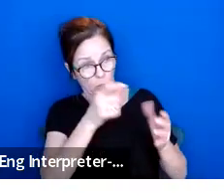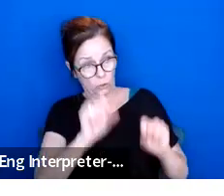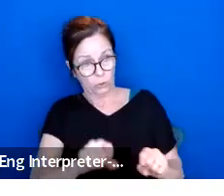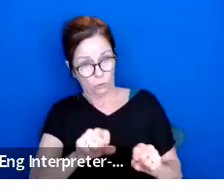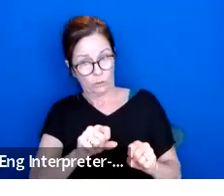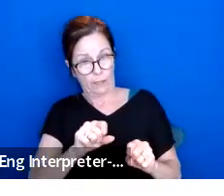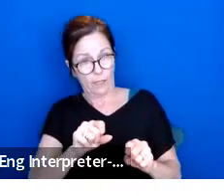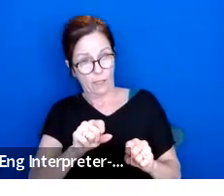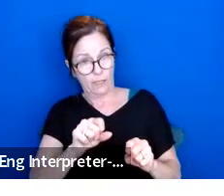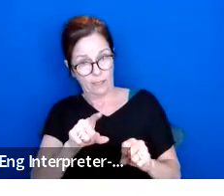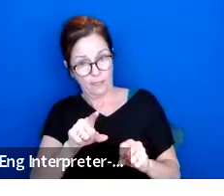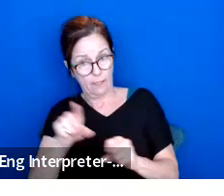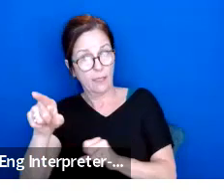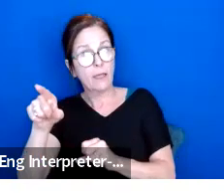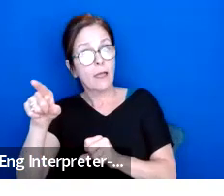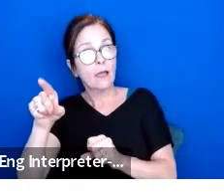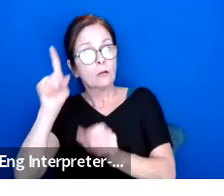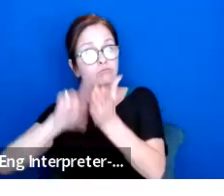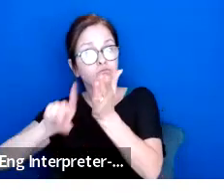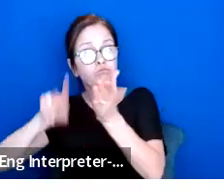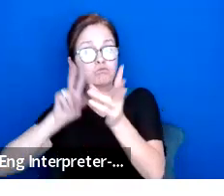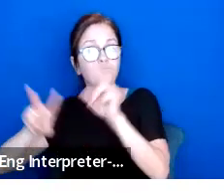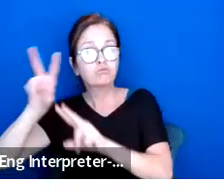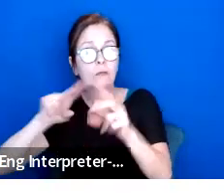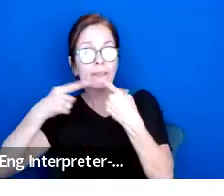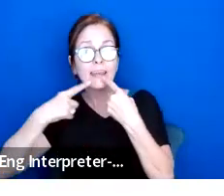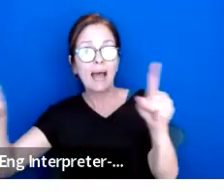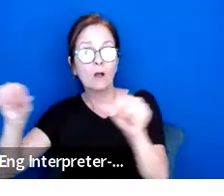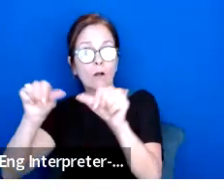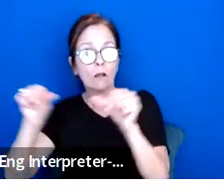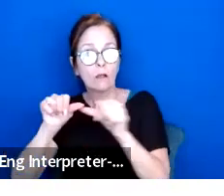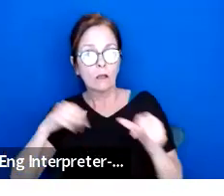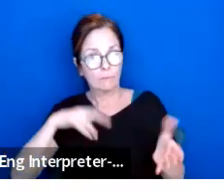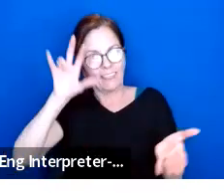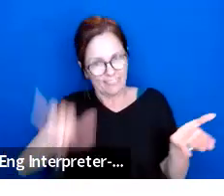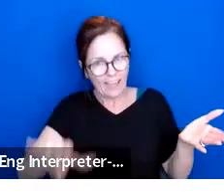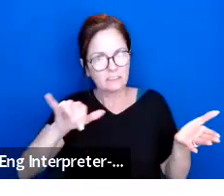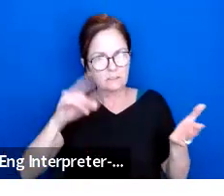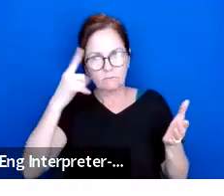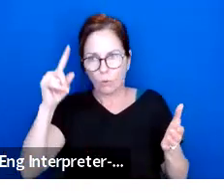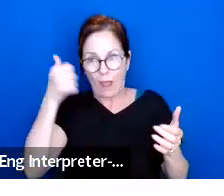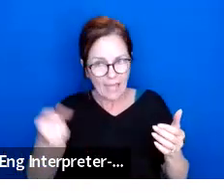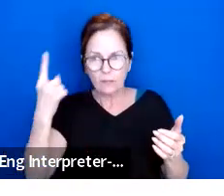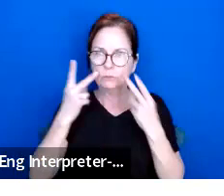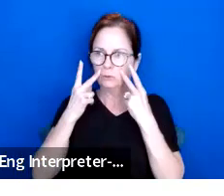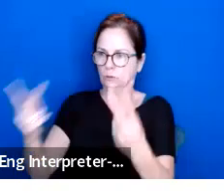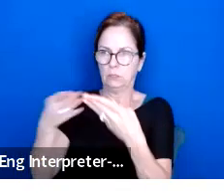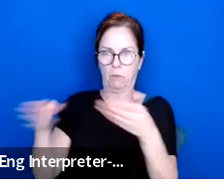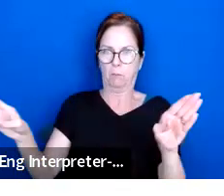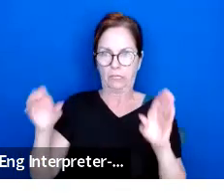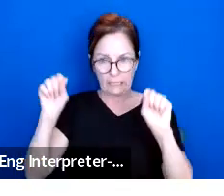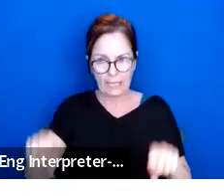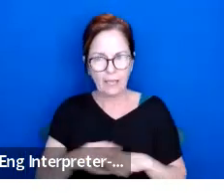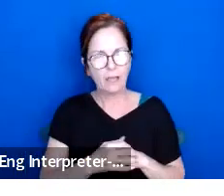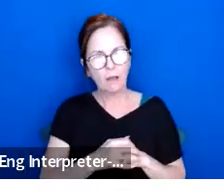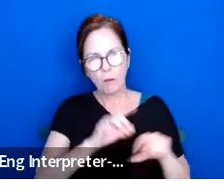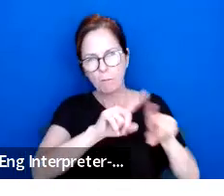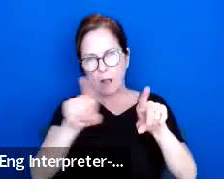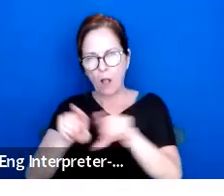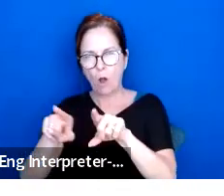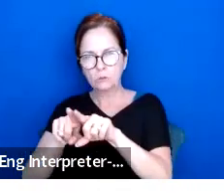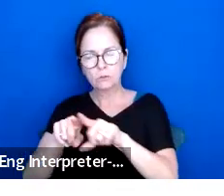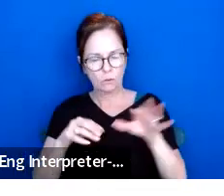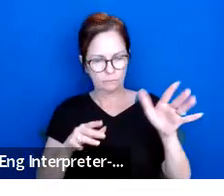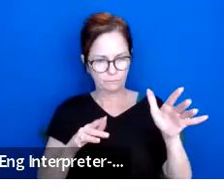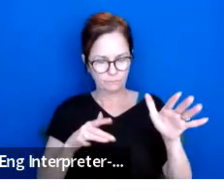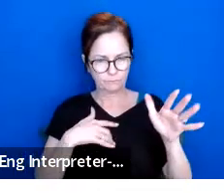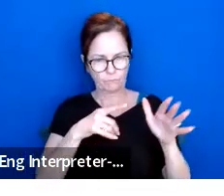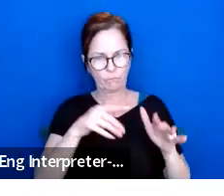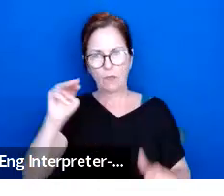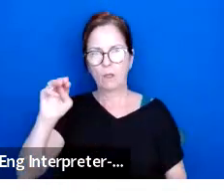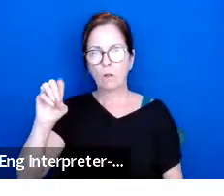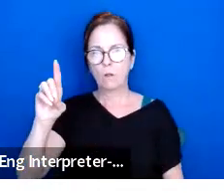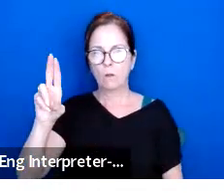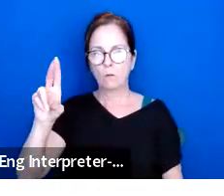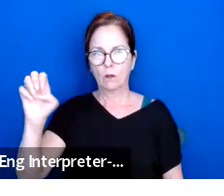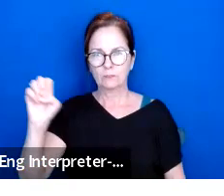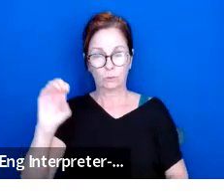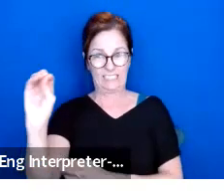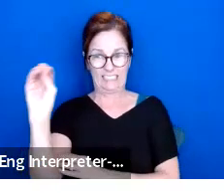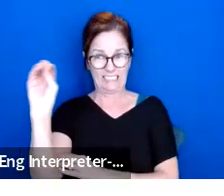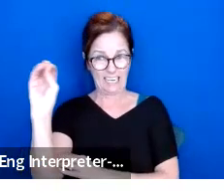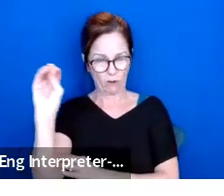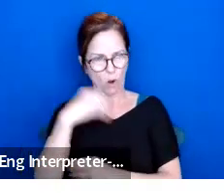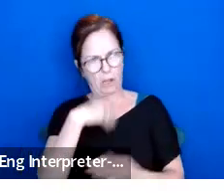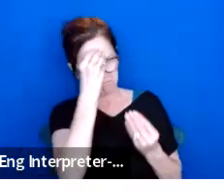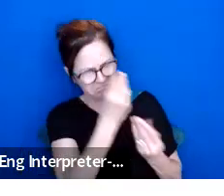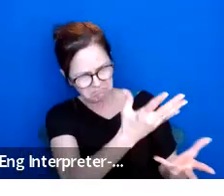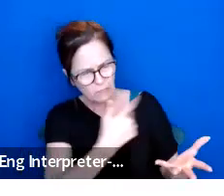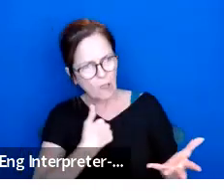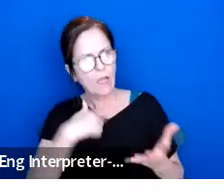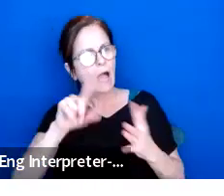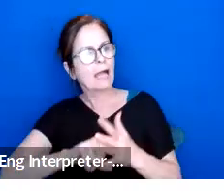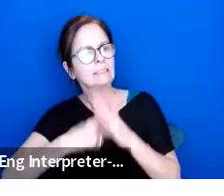In the announcements area, so it's it's that's also public facing but also I said You know, there's some stuff that was, covered in the, a module 0 where I, where I, you know, began, where I set up the class.